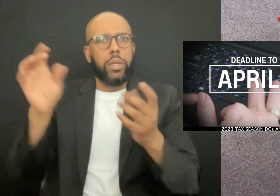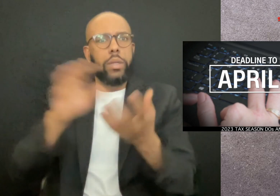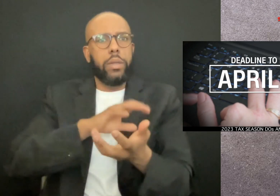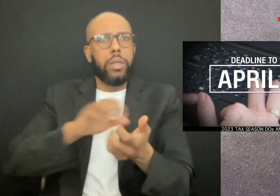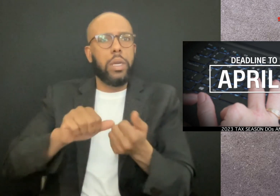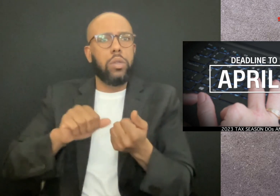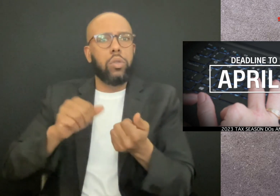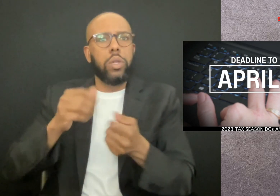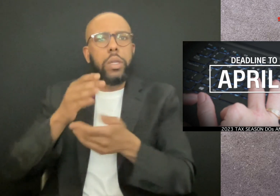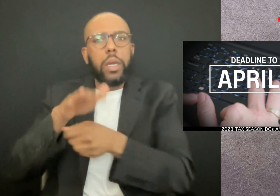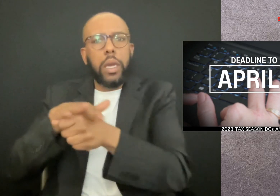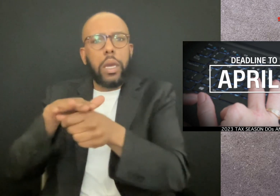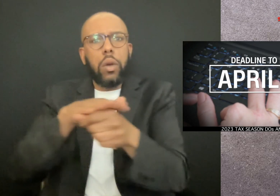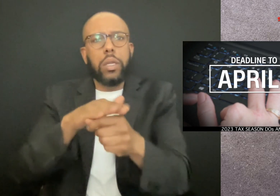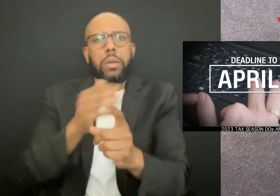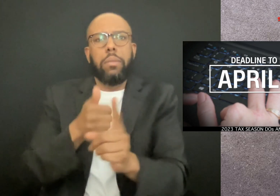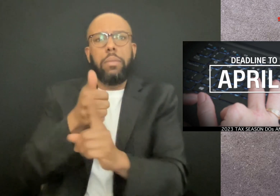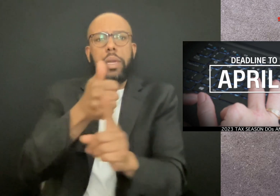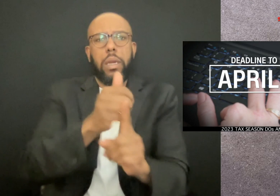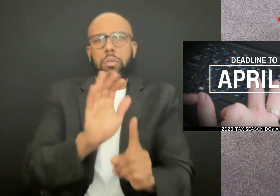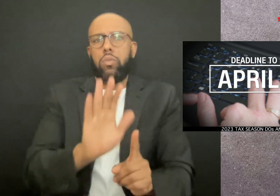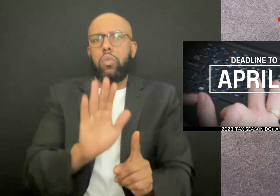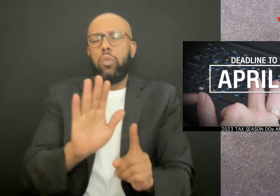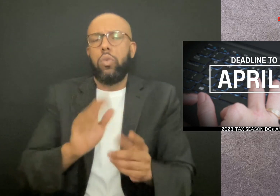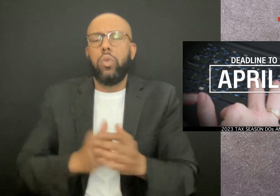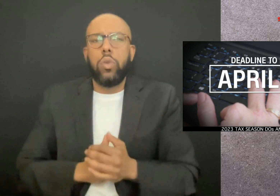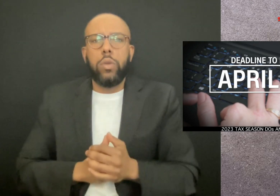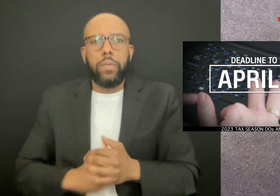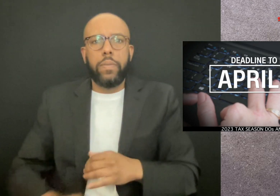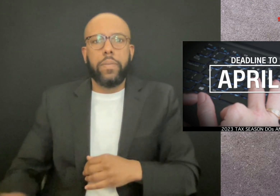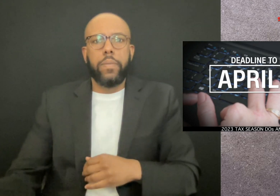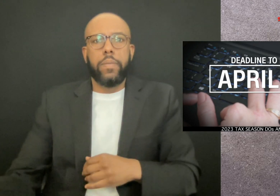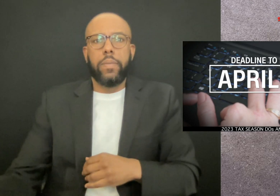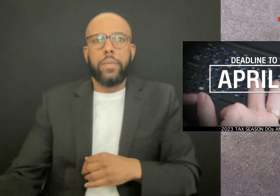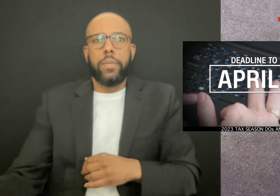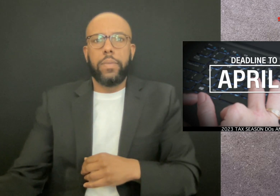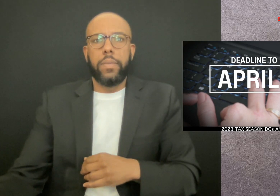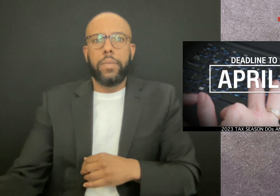declared federal disaster areas due to recent natural disasters